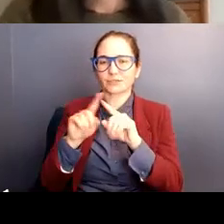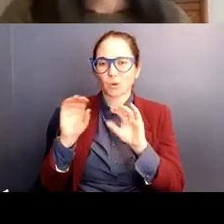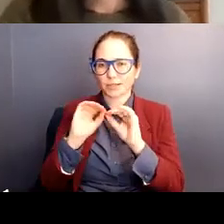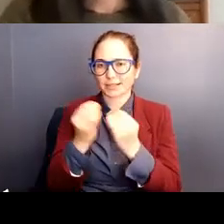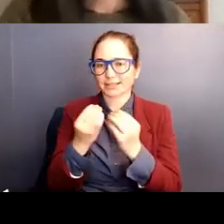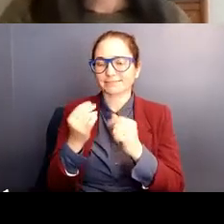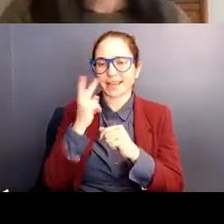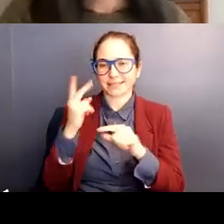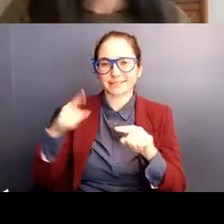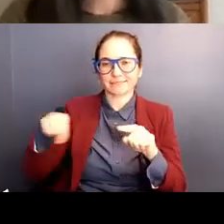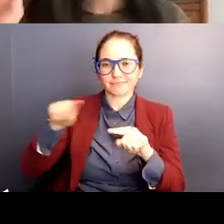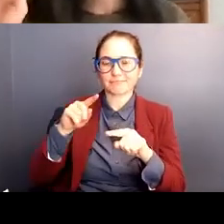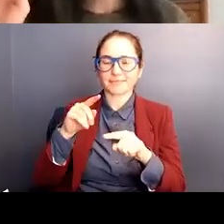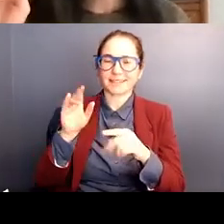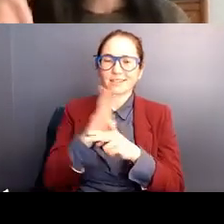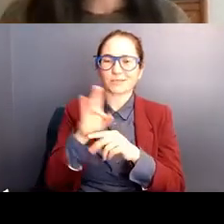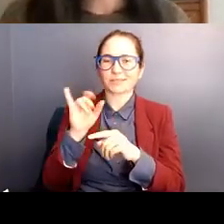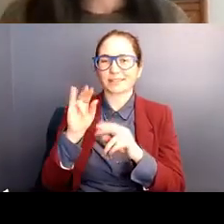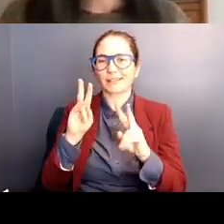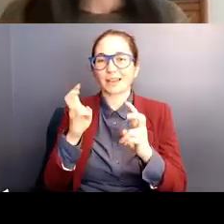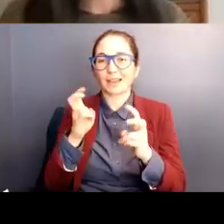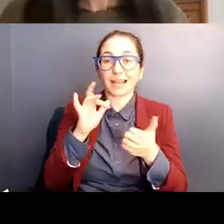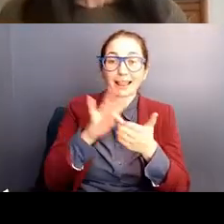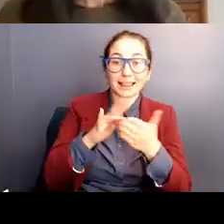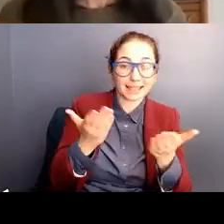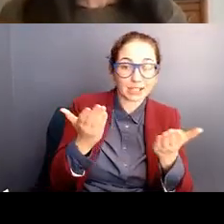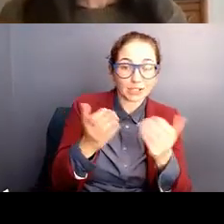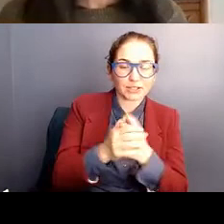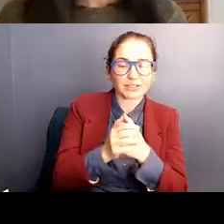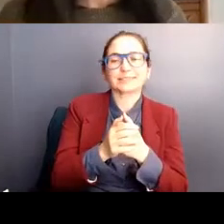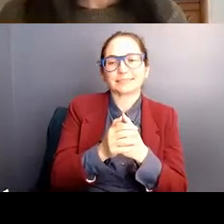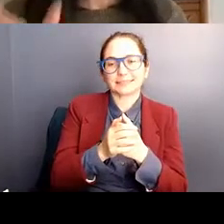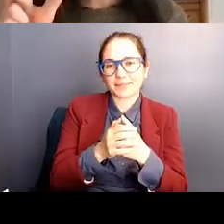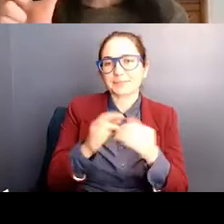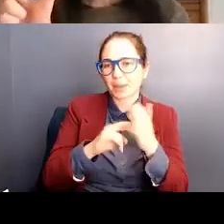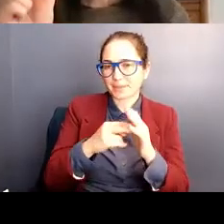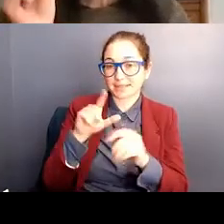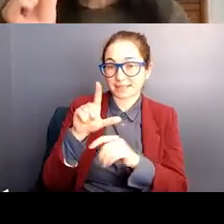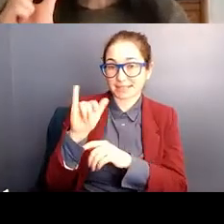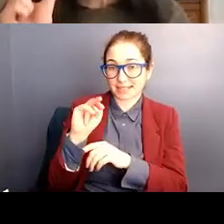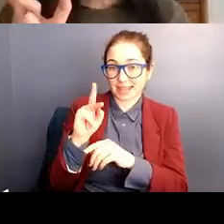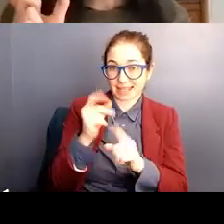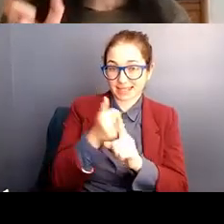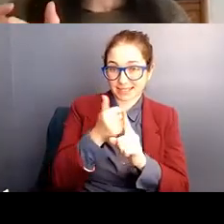they use sort of the click here approach. So you're making the link, the words "click